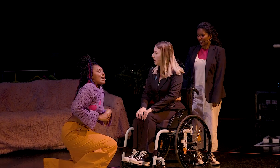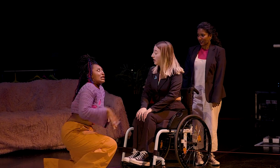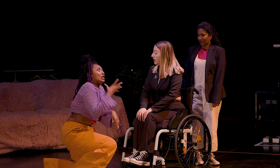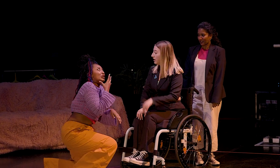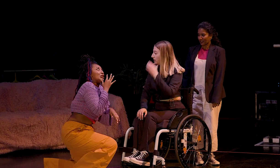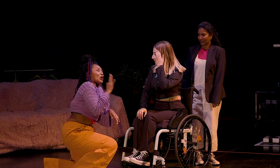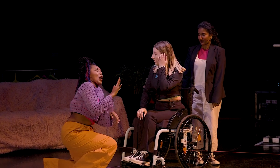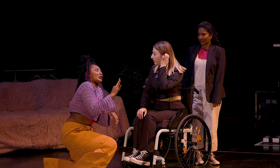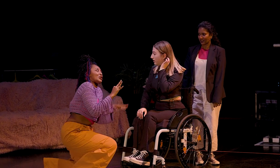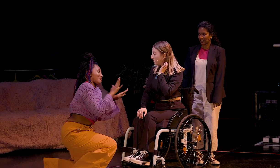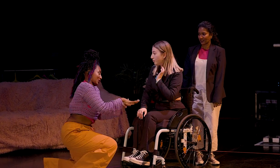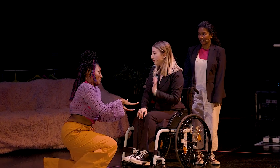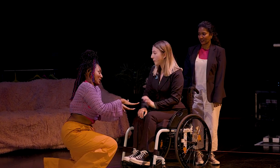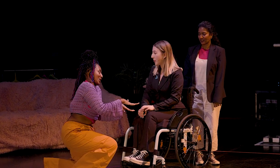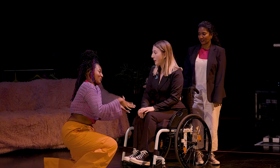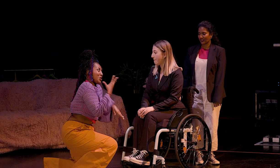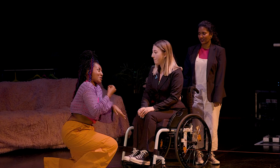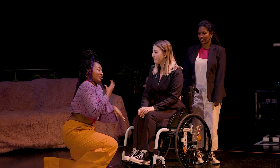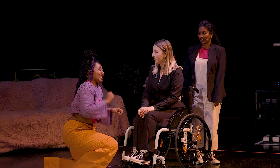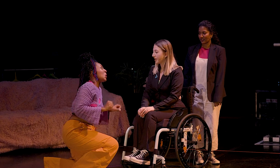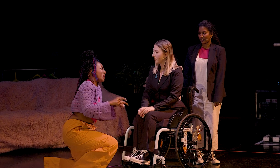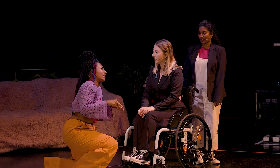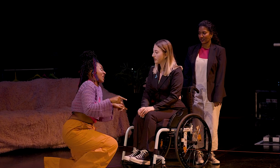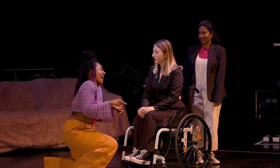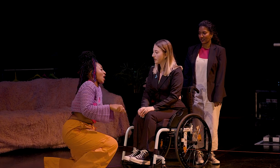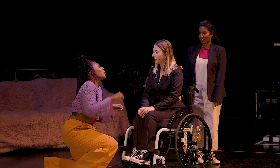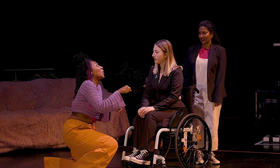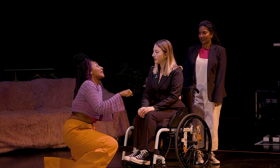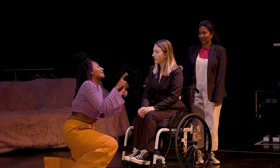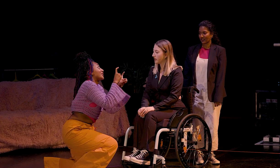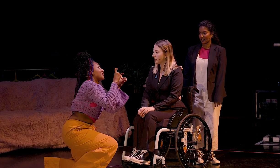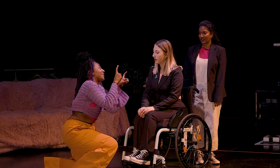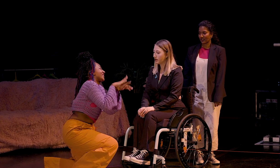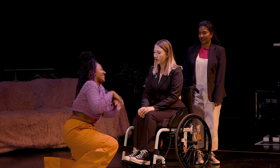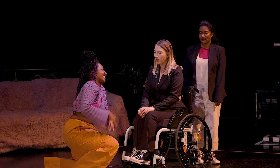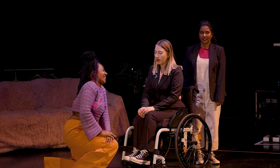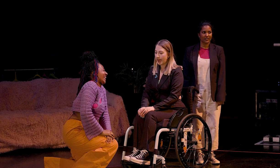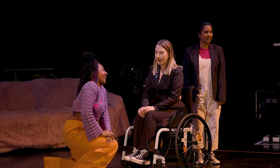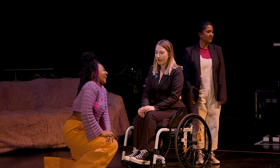Can I just ask, my sweetness, will you be using your wheelchair or walking stick for the photo?